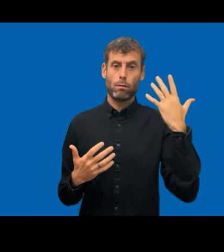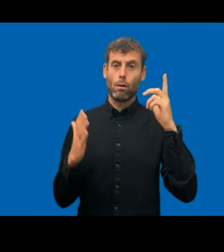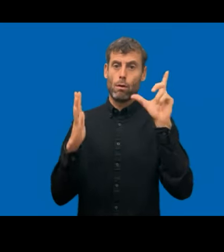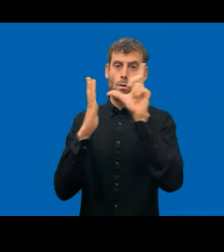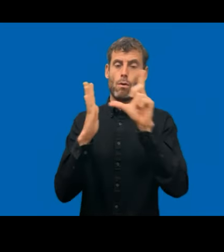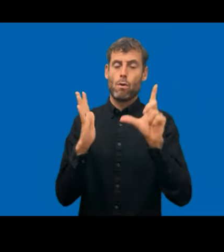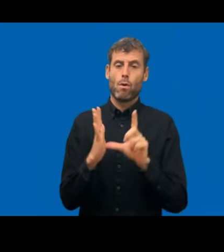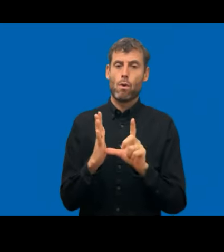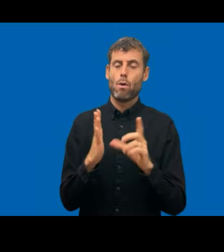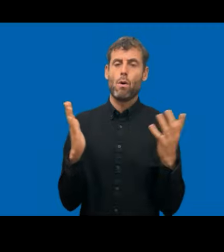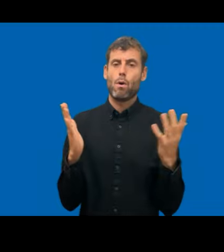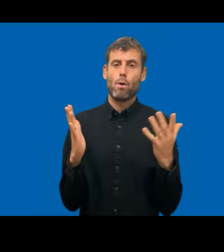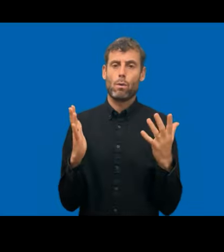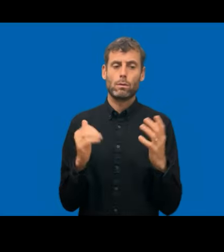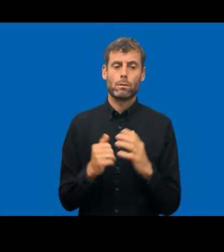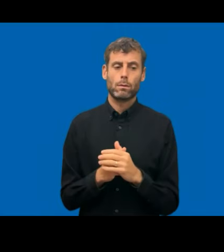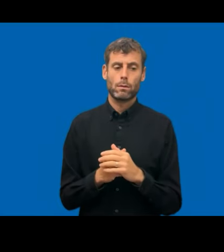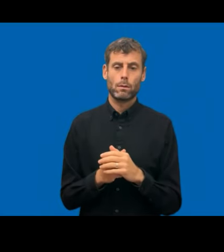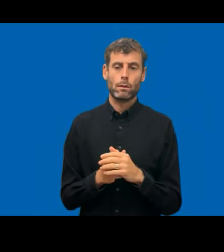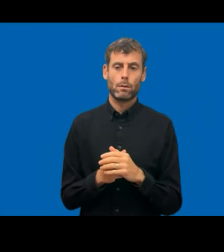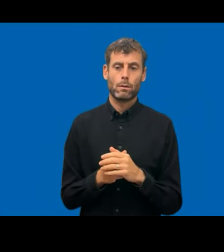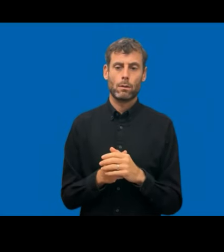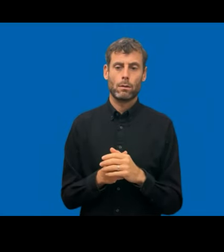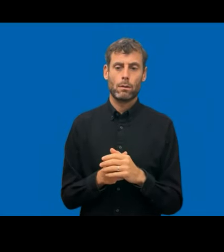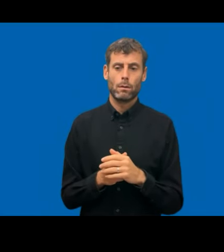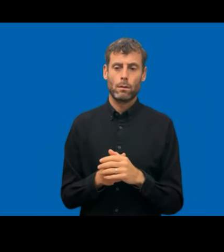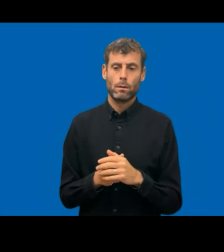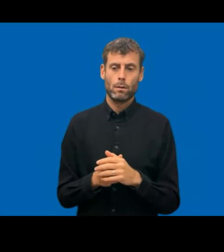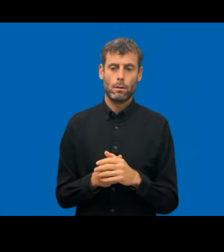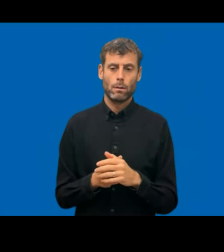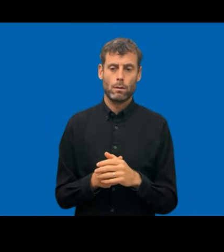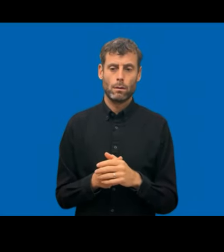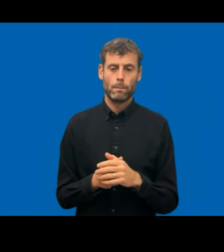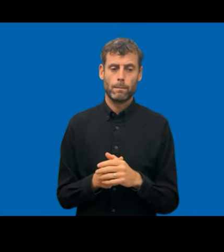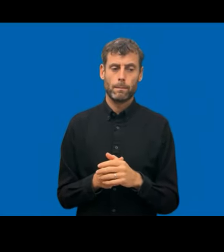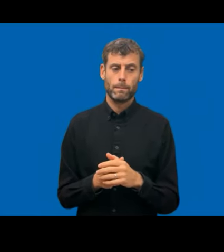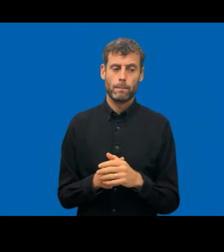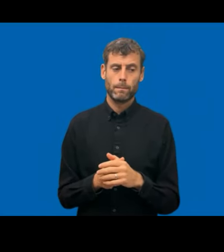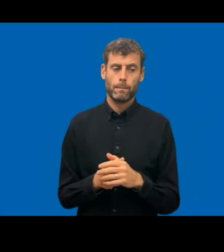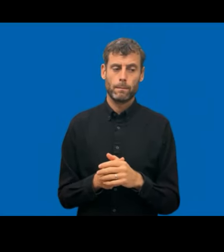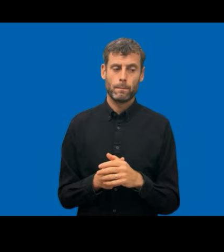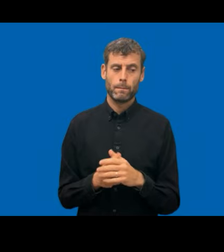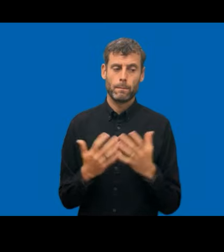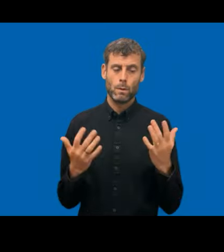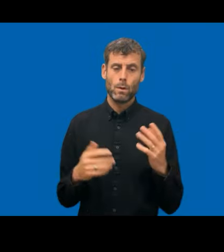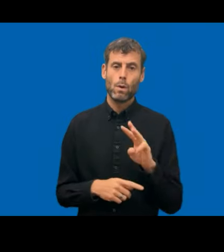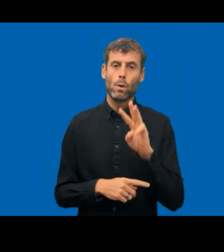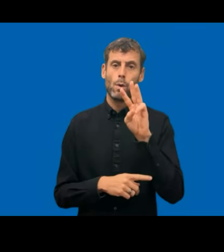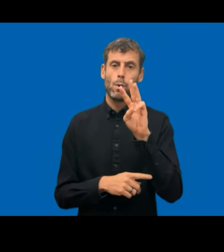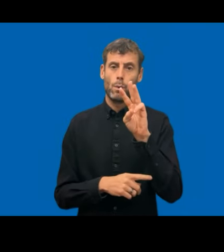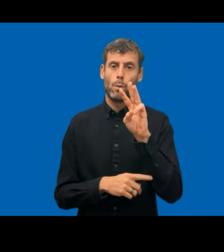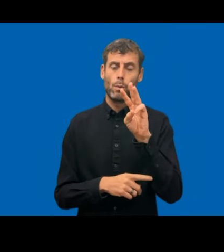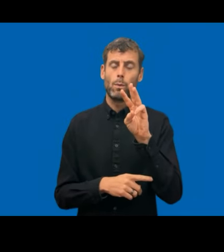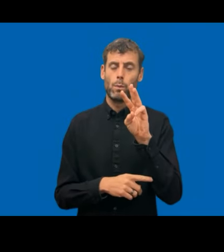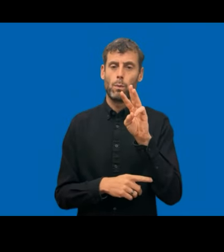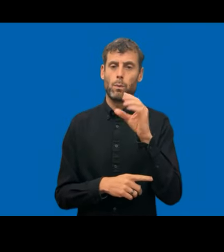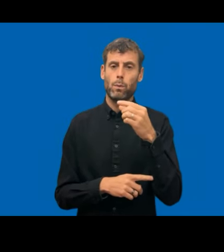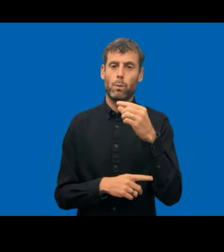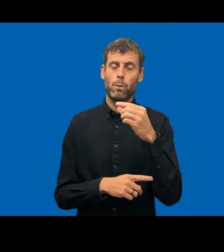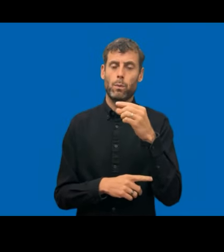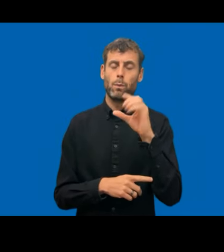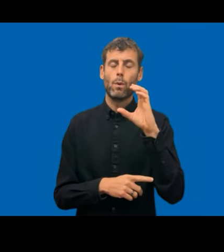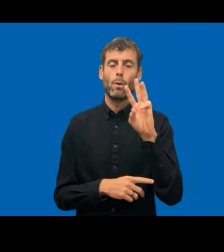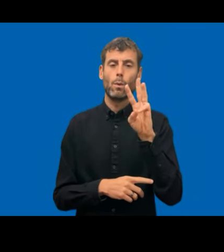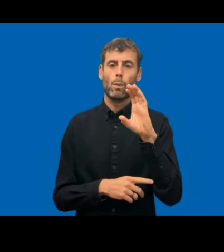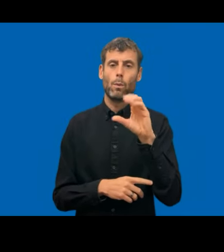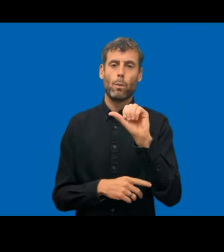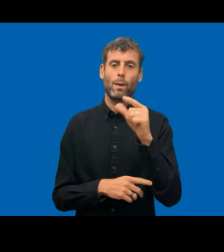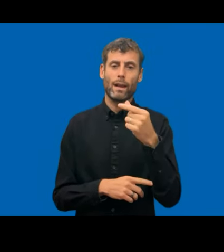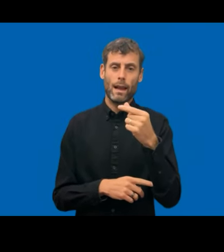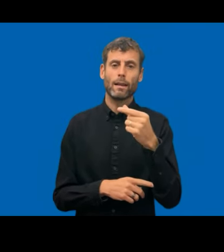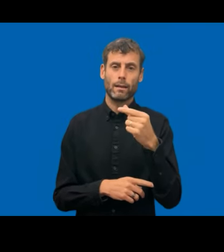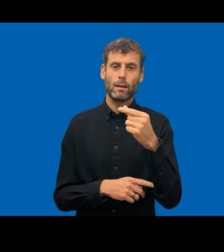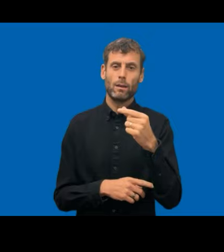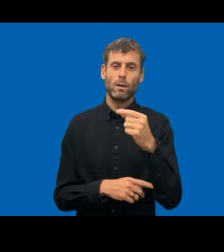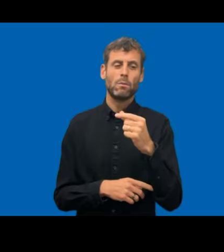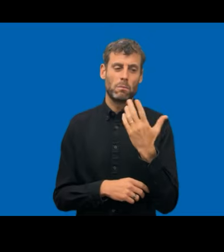tasks or 20 WCAG 2.1 criteria just to make sure that the simplifying method is also a little more